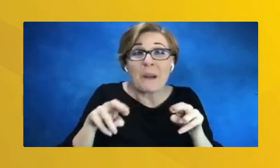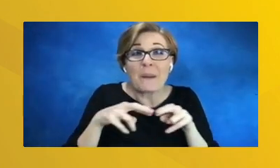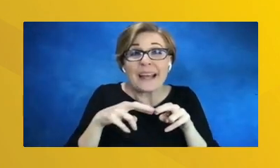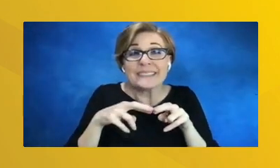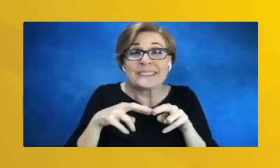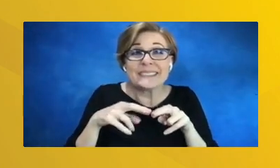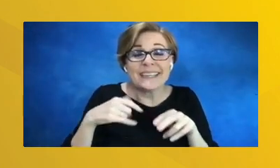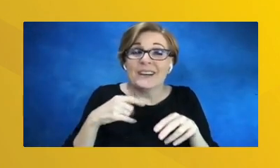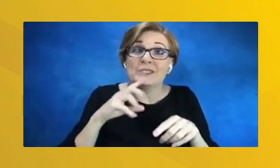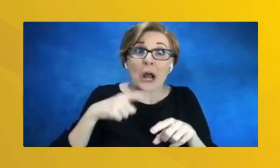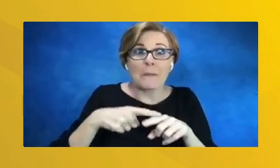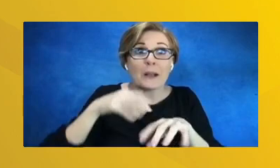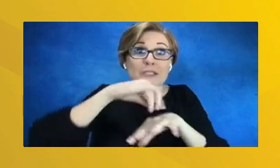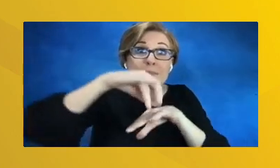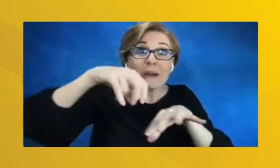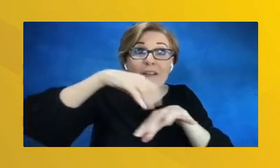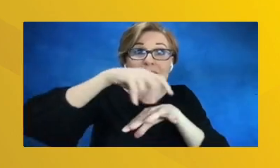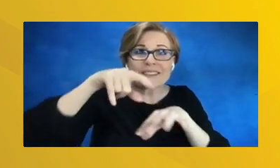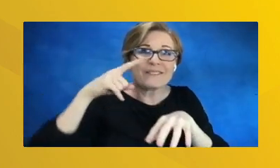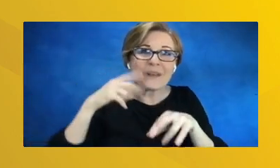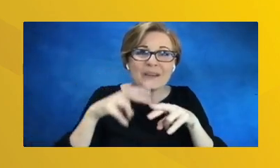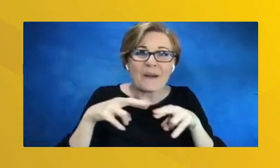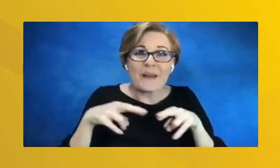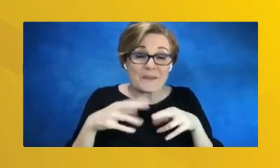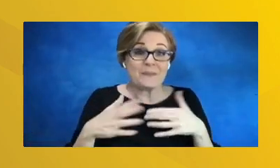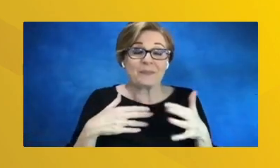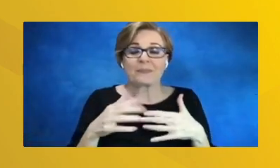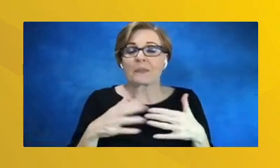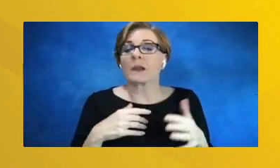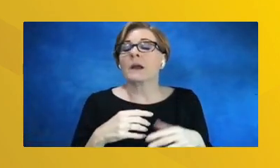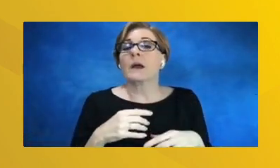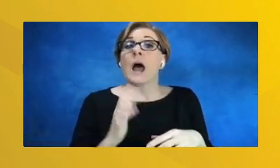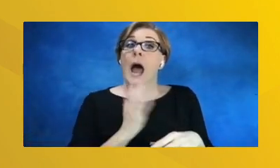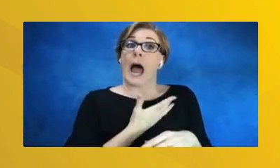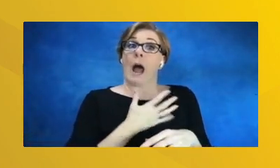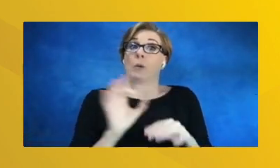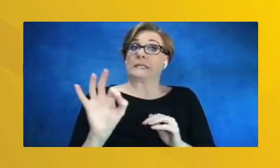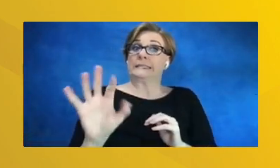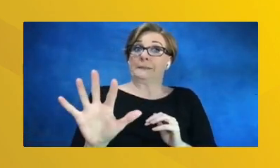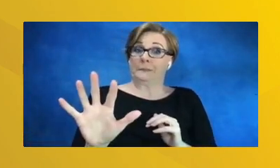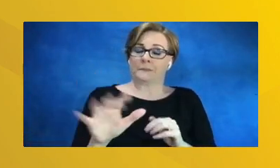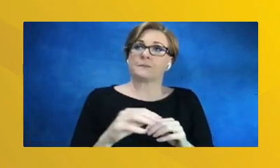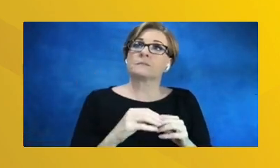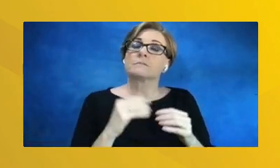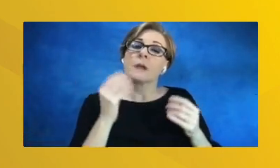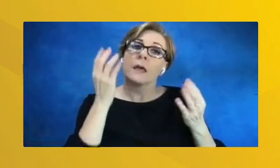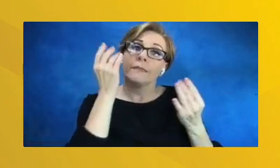But the tip that we used is to think about how while you may not have a museum in your